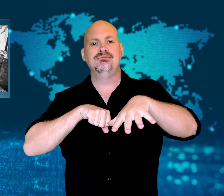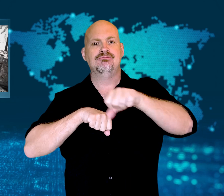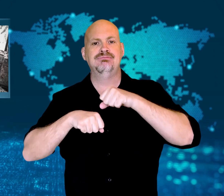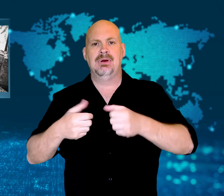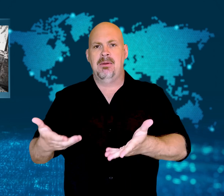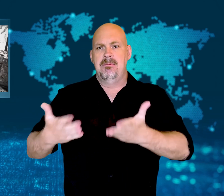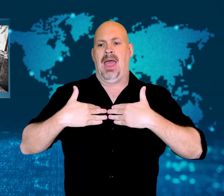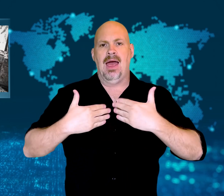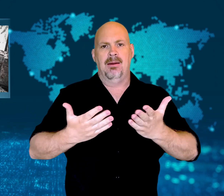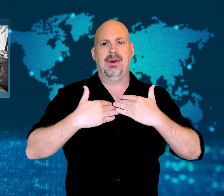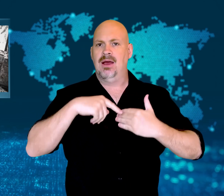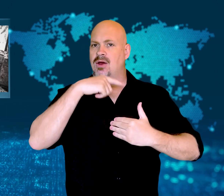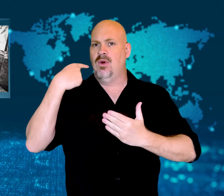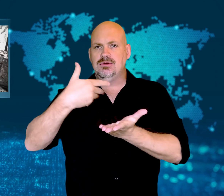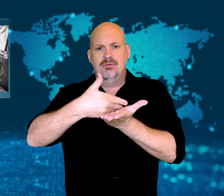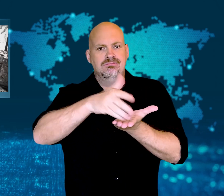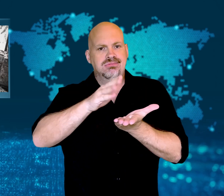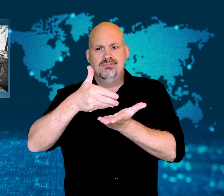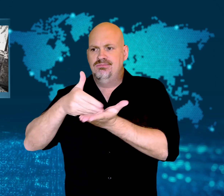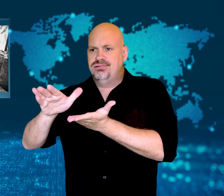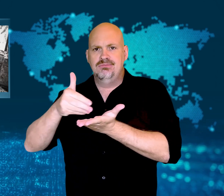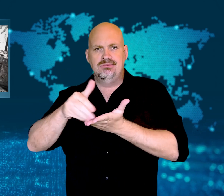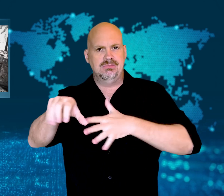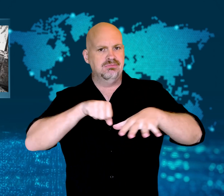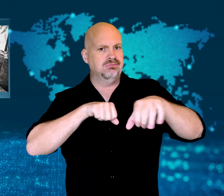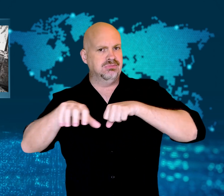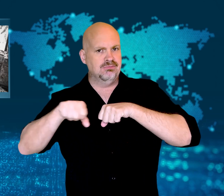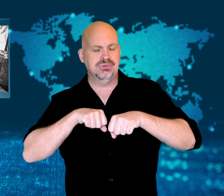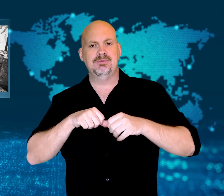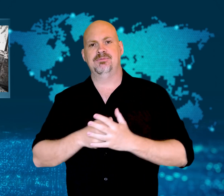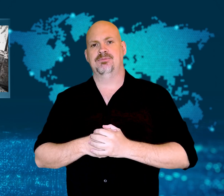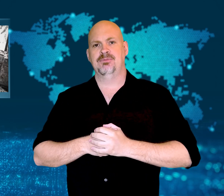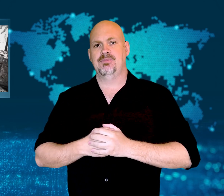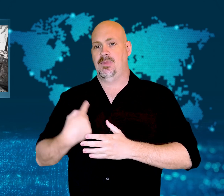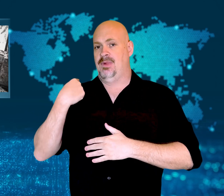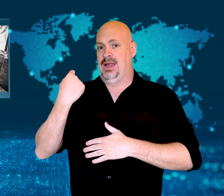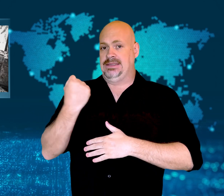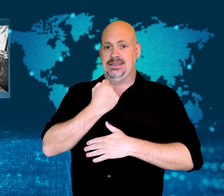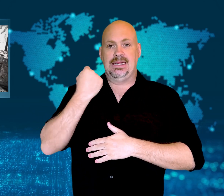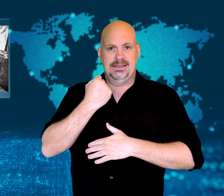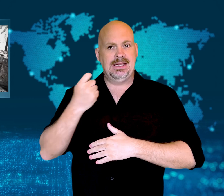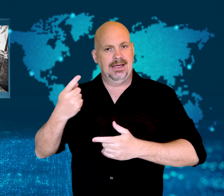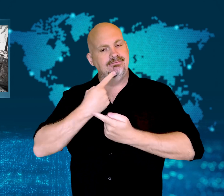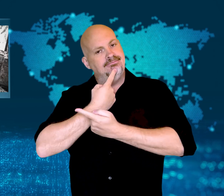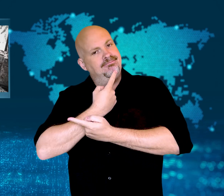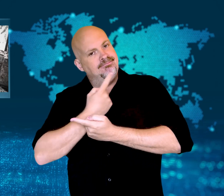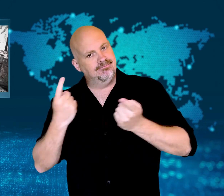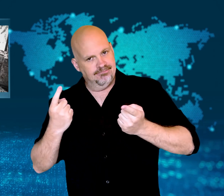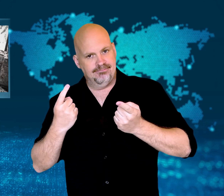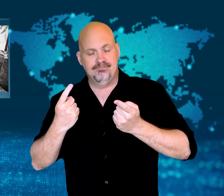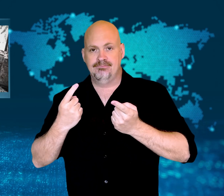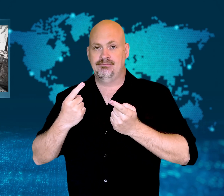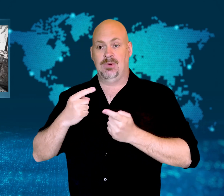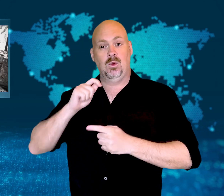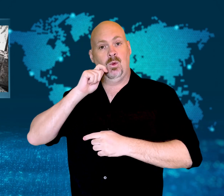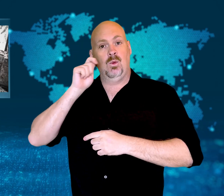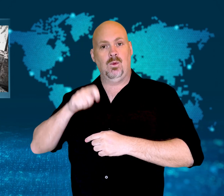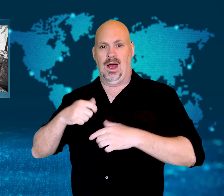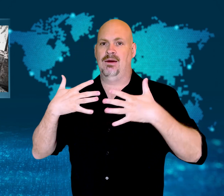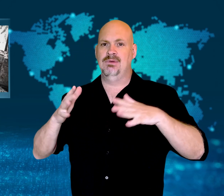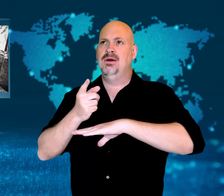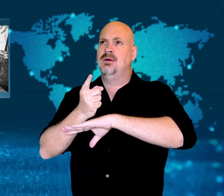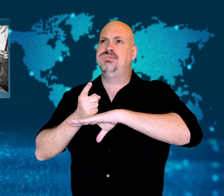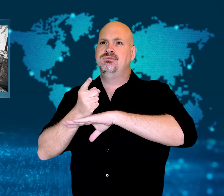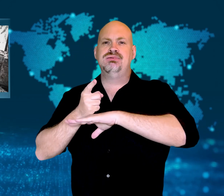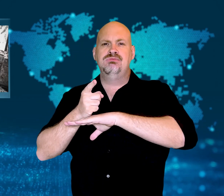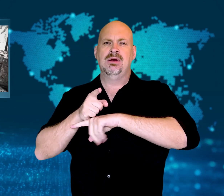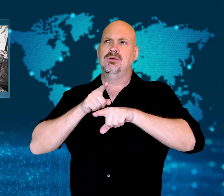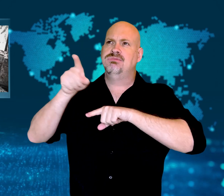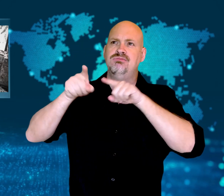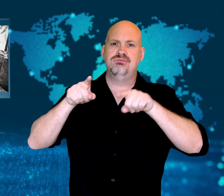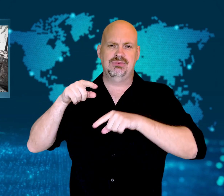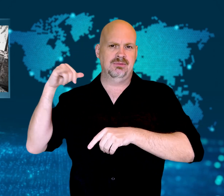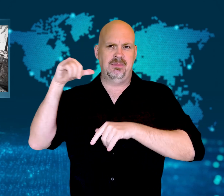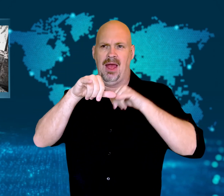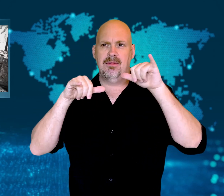On Sunday, he announced that his country had shot down its 200th Russian military plane.